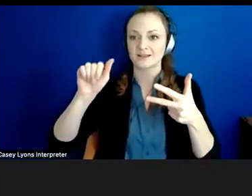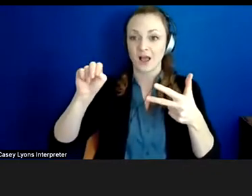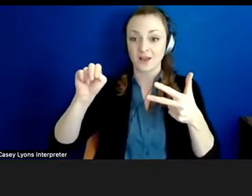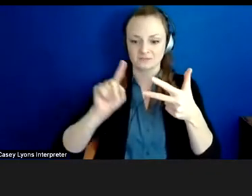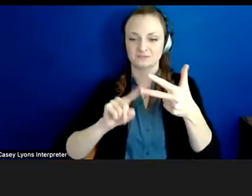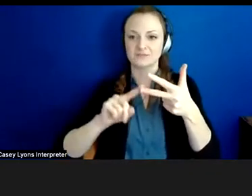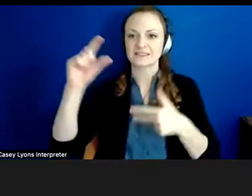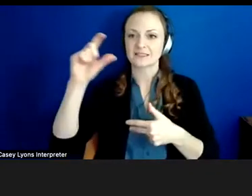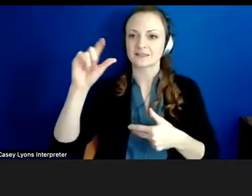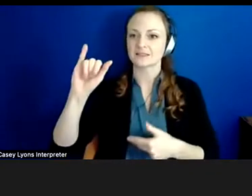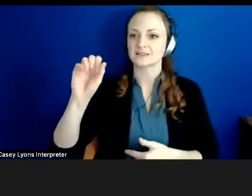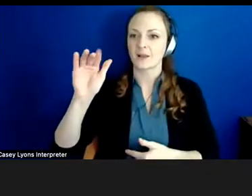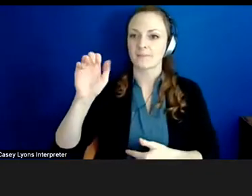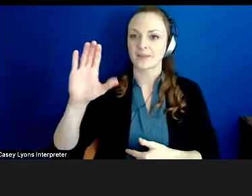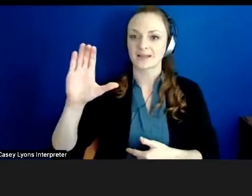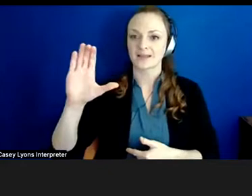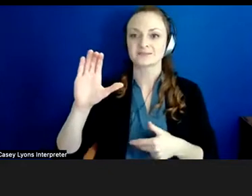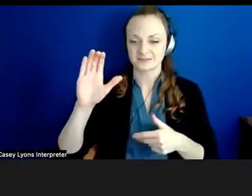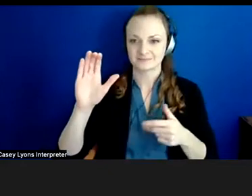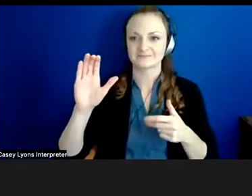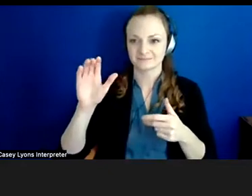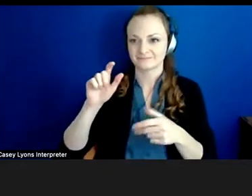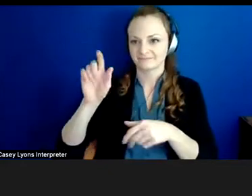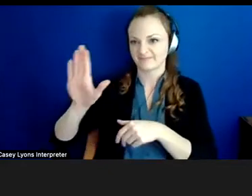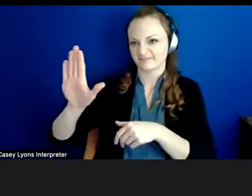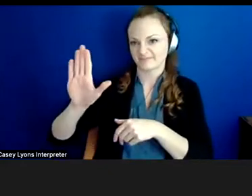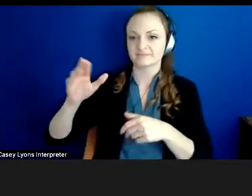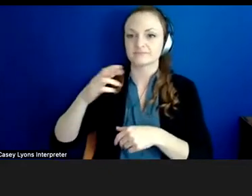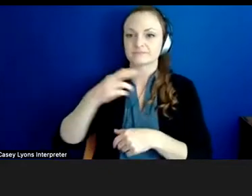calendar. 19:10:53 All 3 of those holidays are intersecting